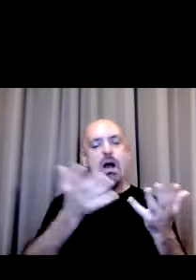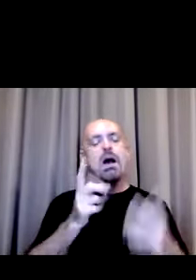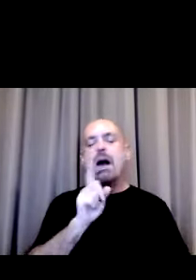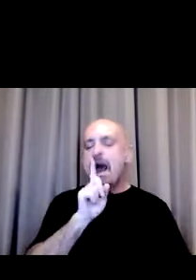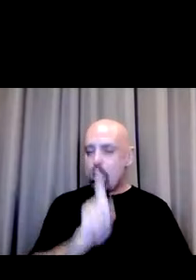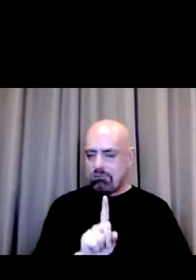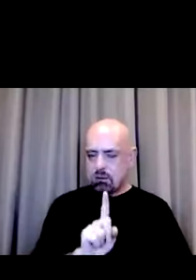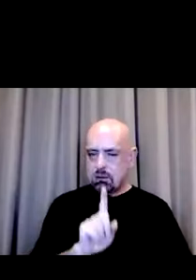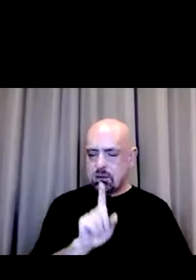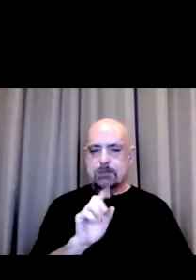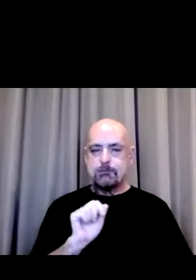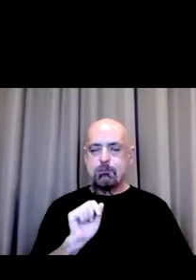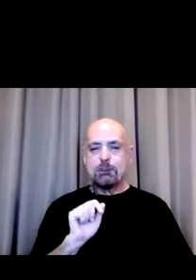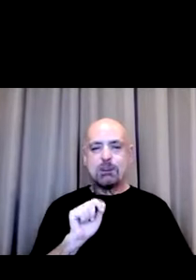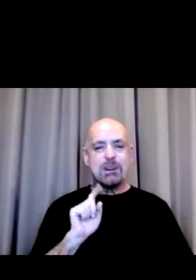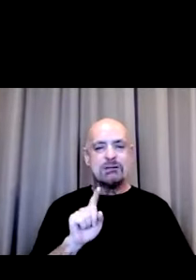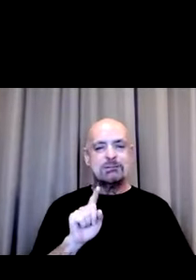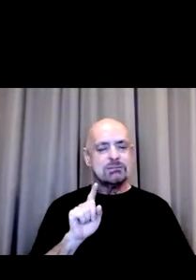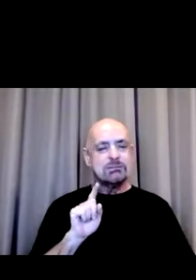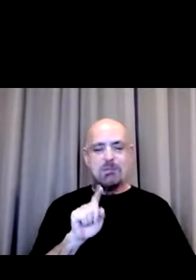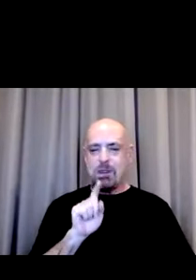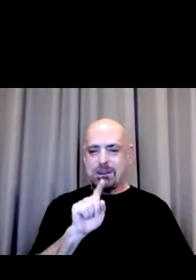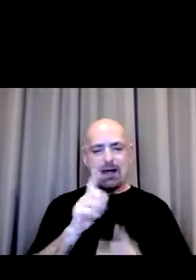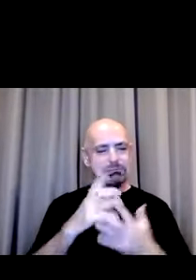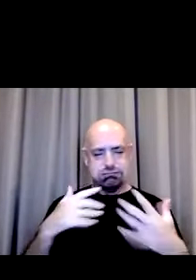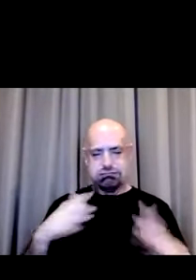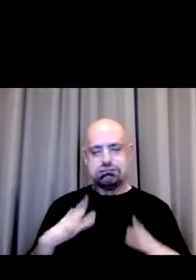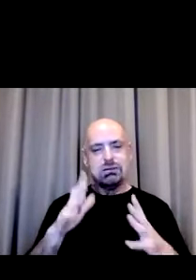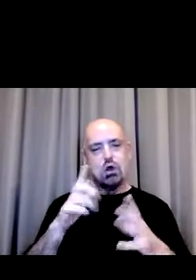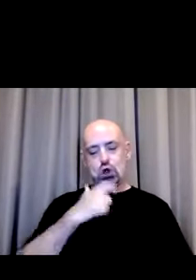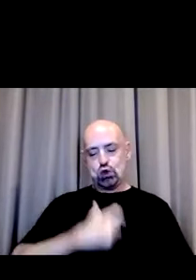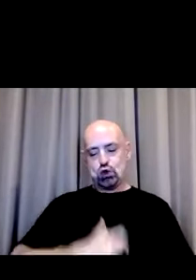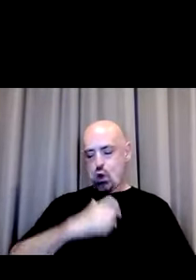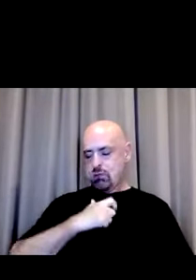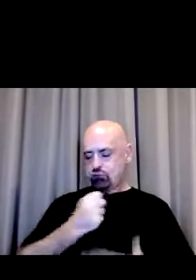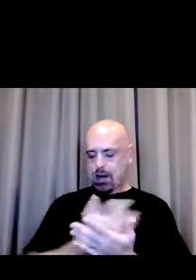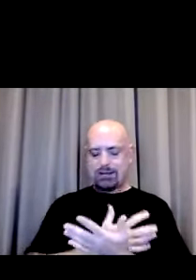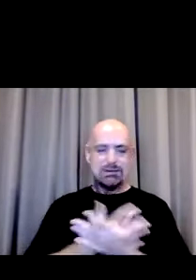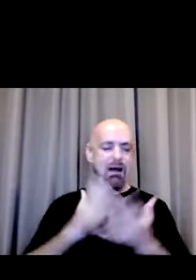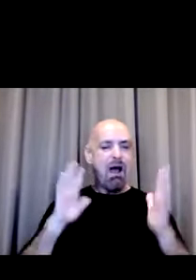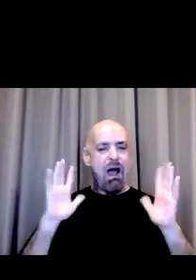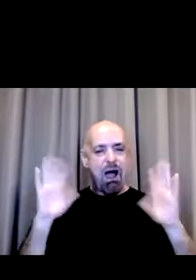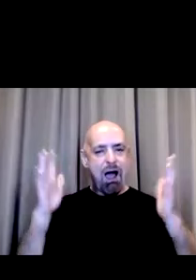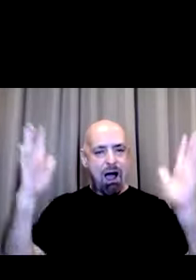easily recognised and yet the need for an